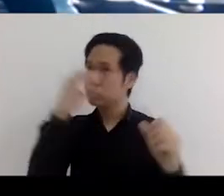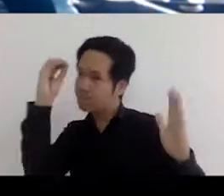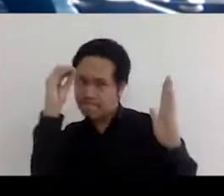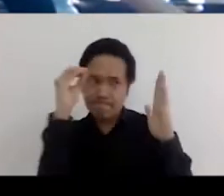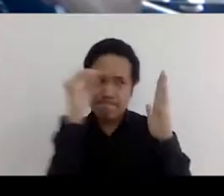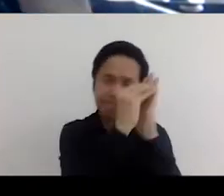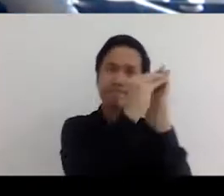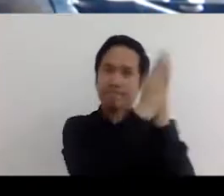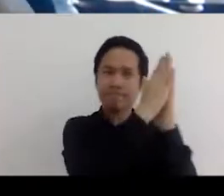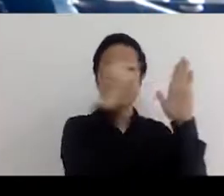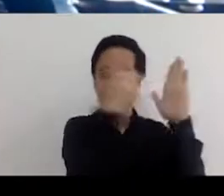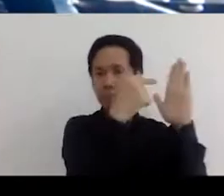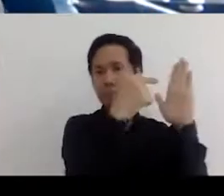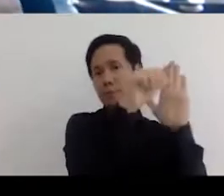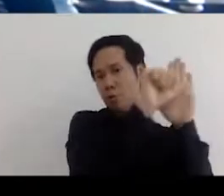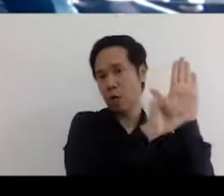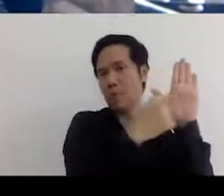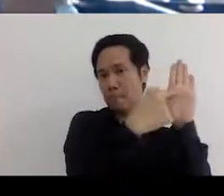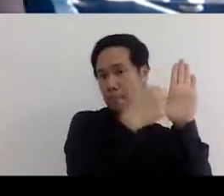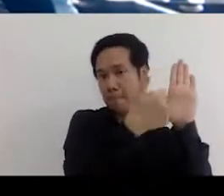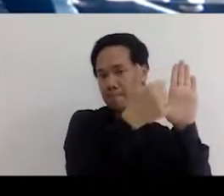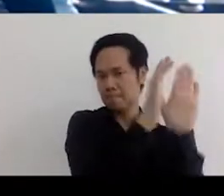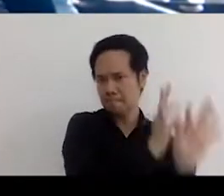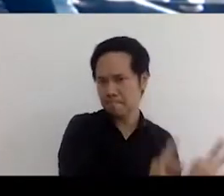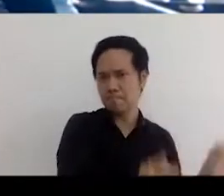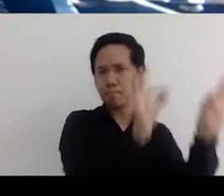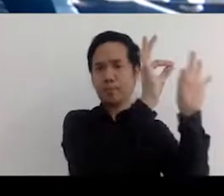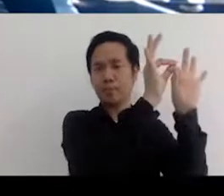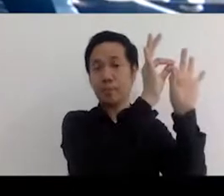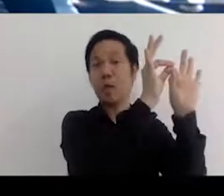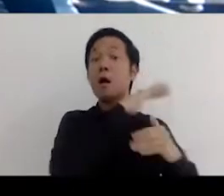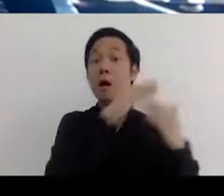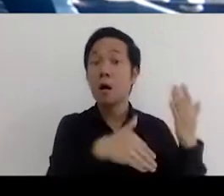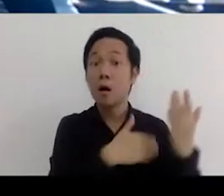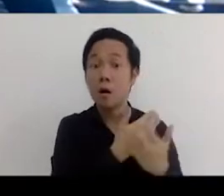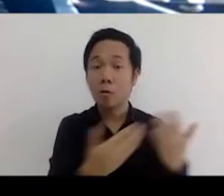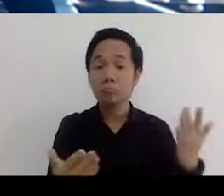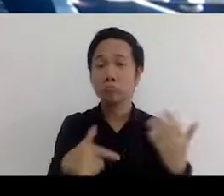and now we are using the results in our own programming and assessment.